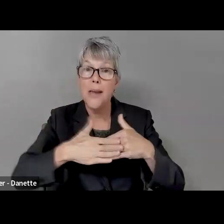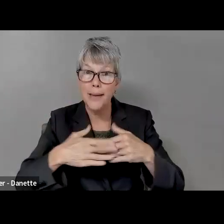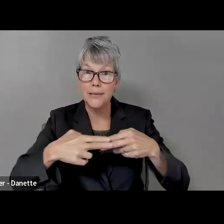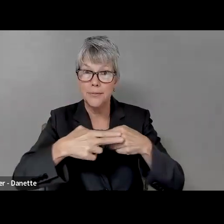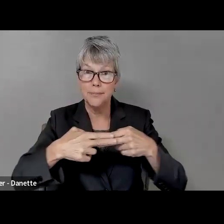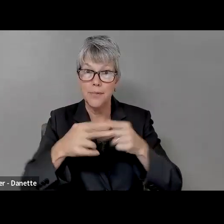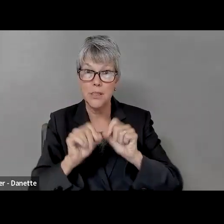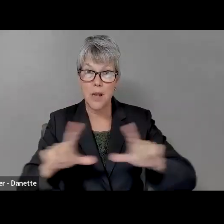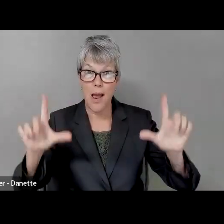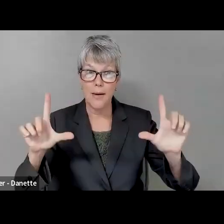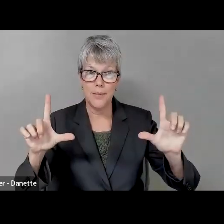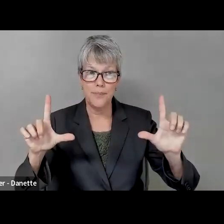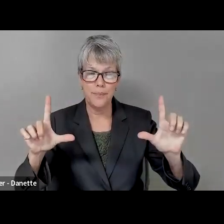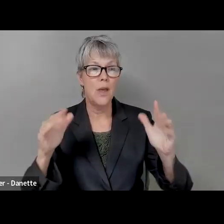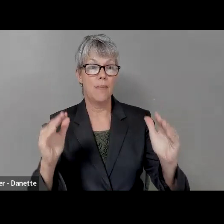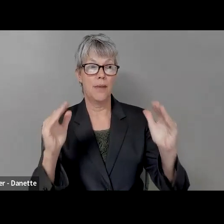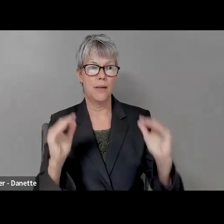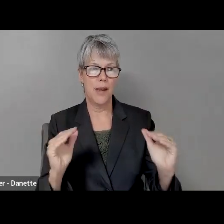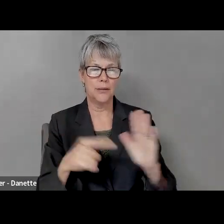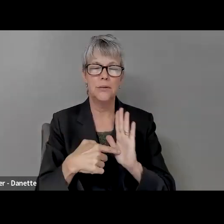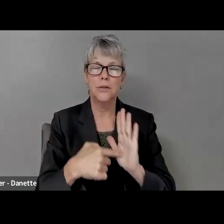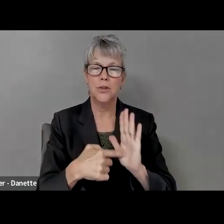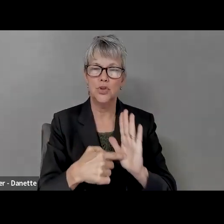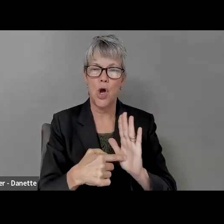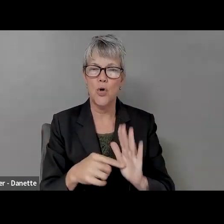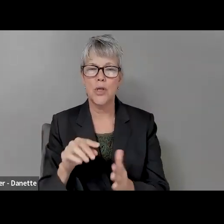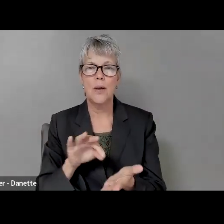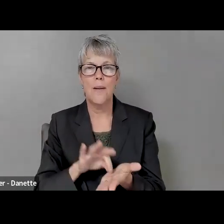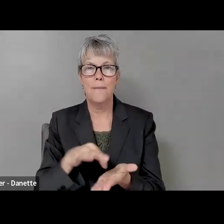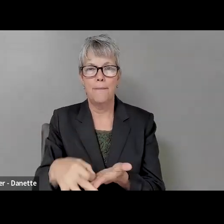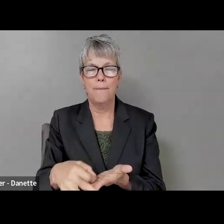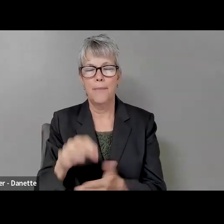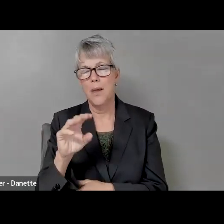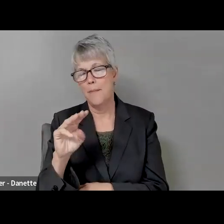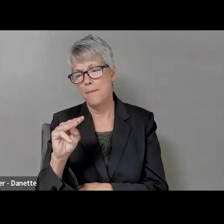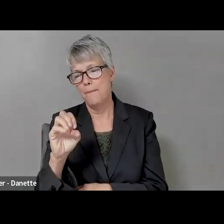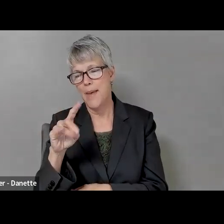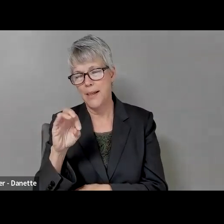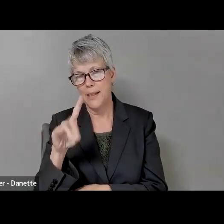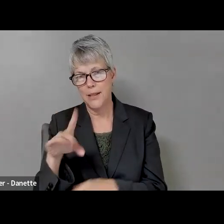Kelly Crosbie (she/her): The next one is the number of medicaid children in Prt. X. So